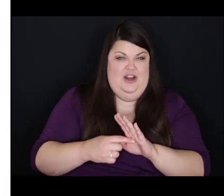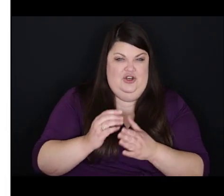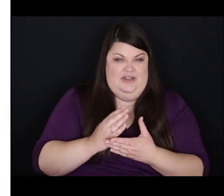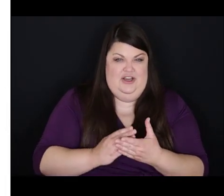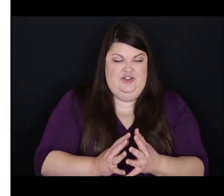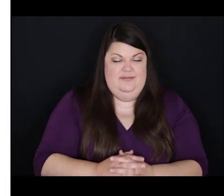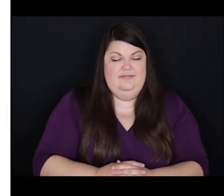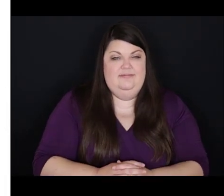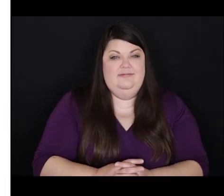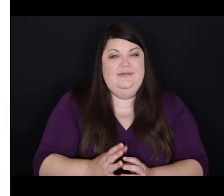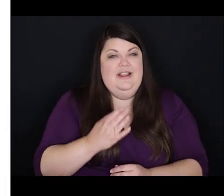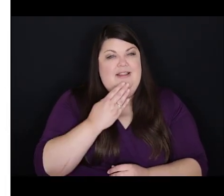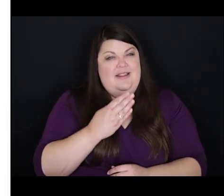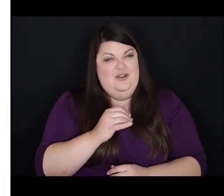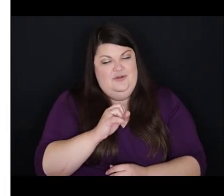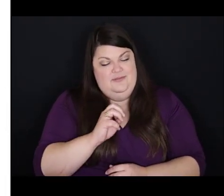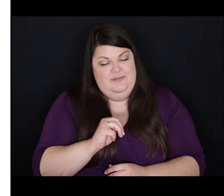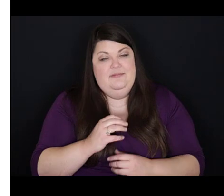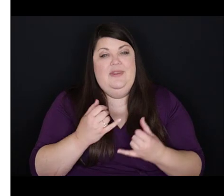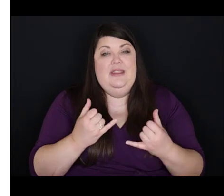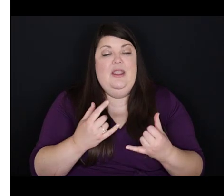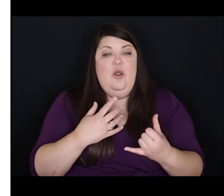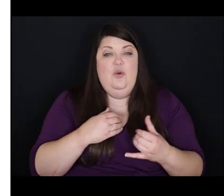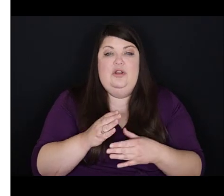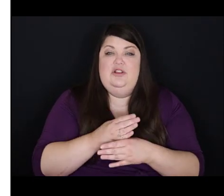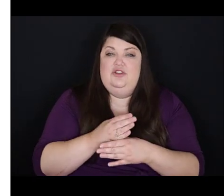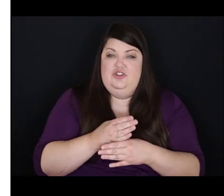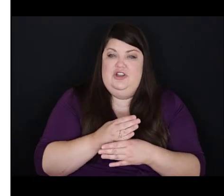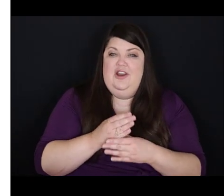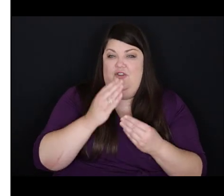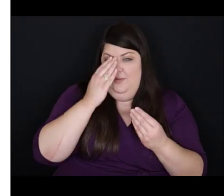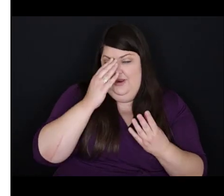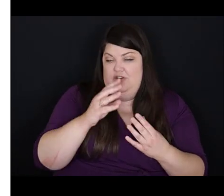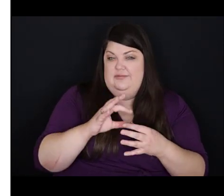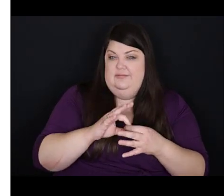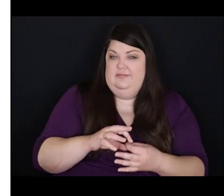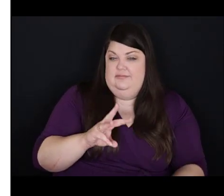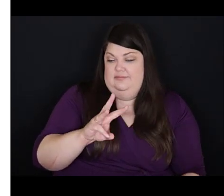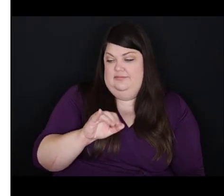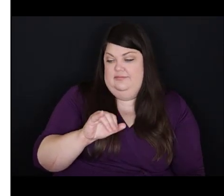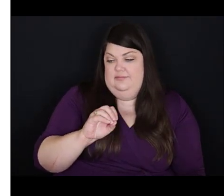I’m now going to share information regarding the WIOA performance indicators.